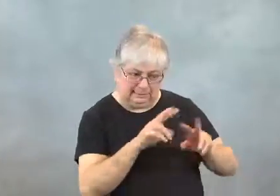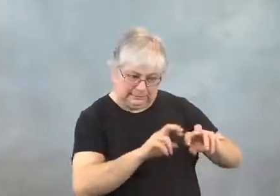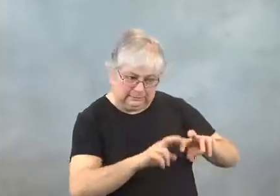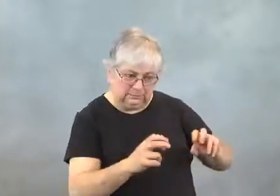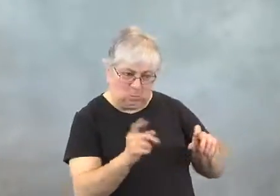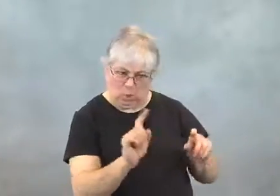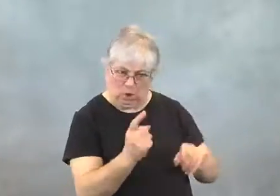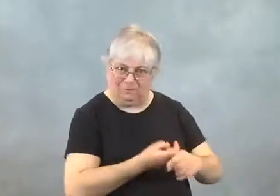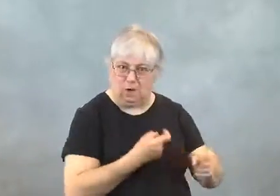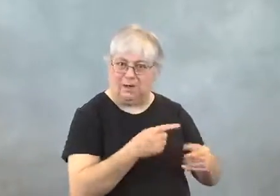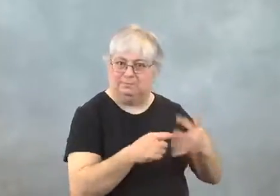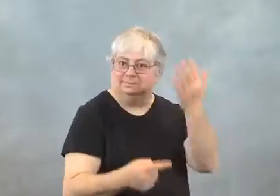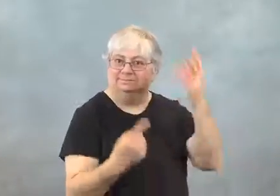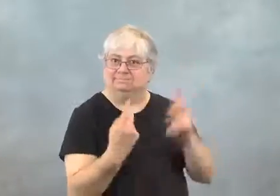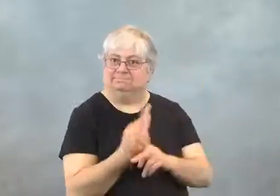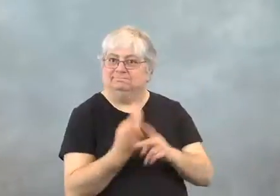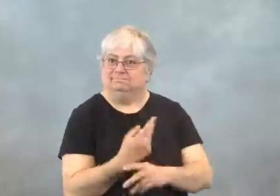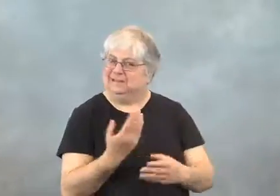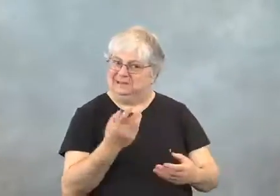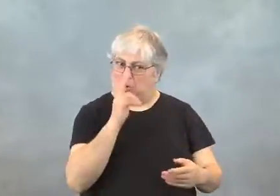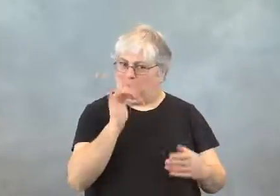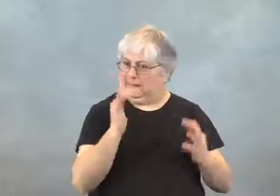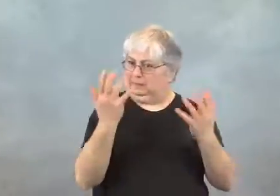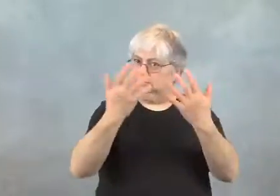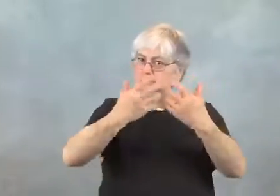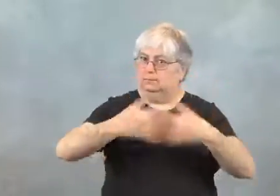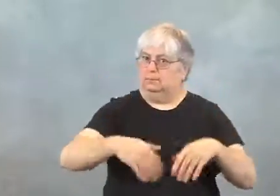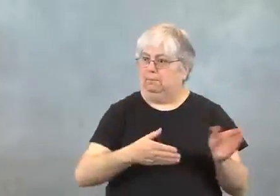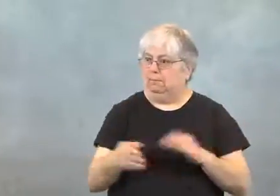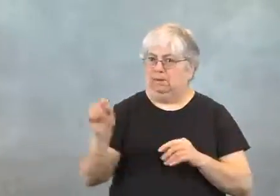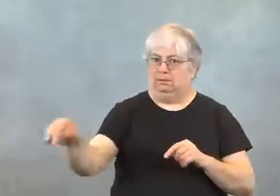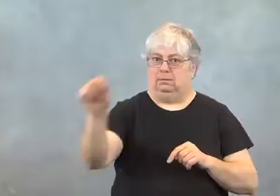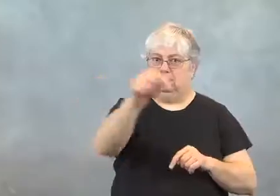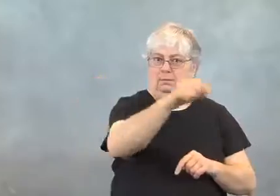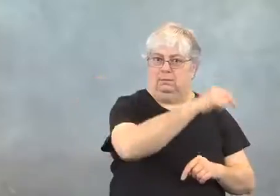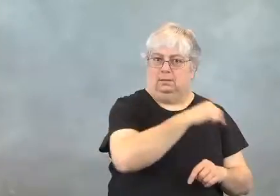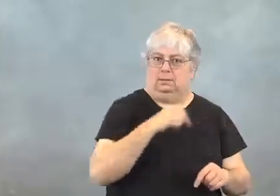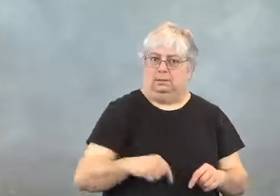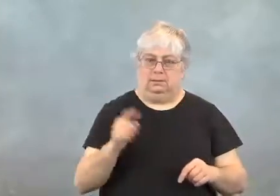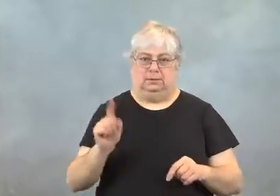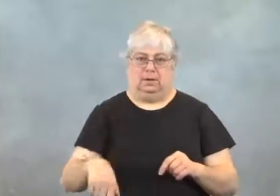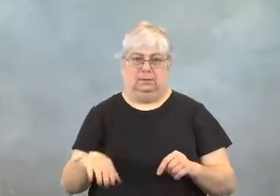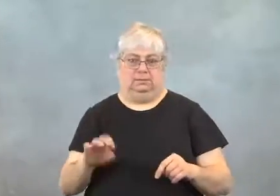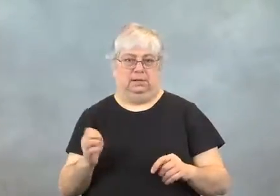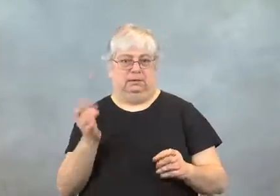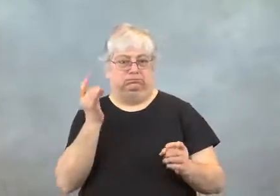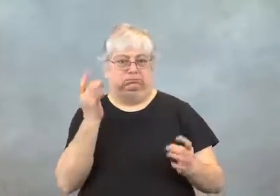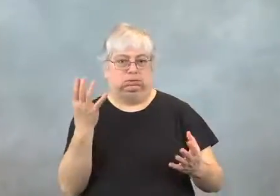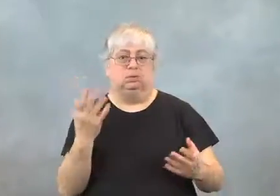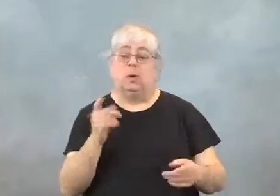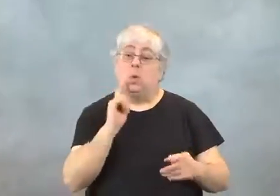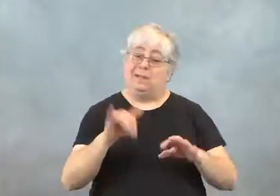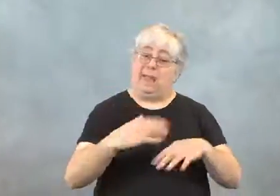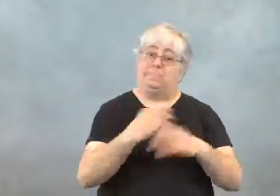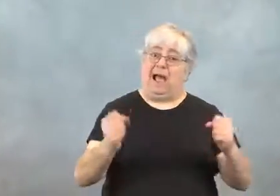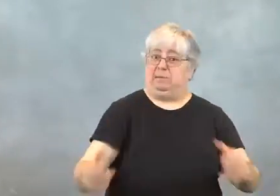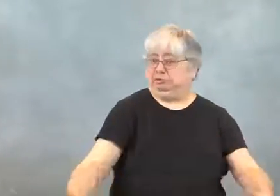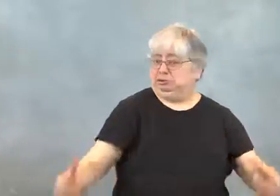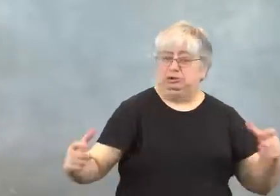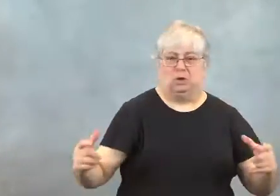and where they were from. It appeared to be a coordinated attack.